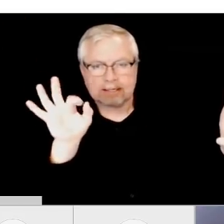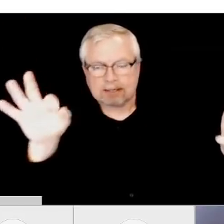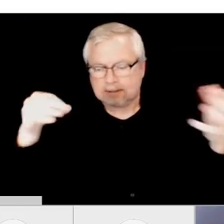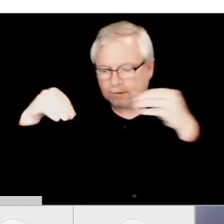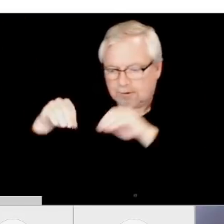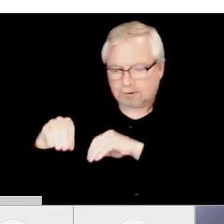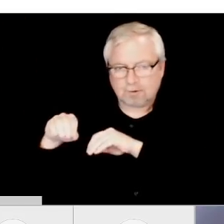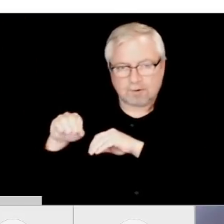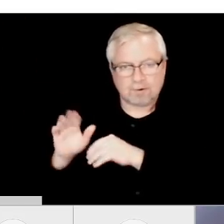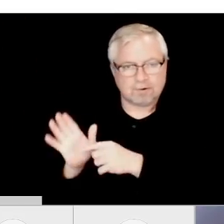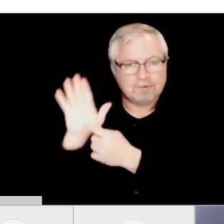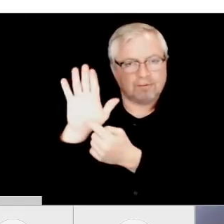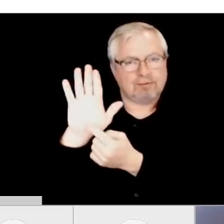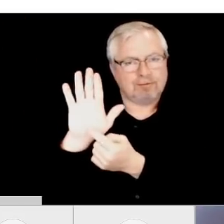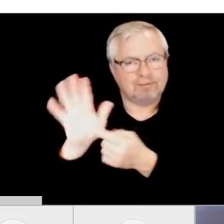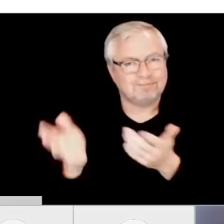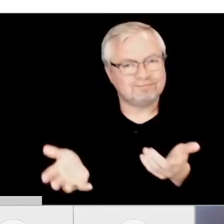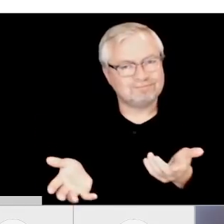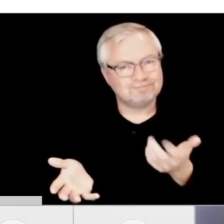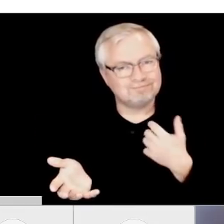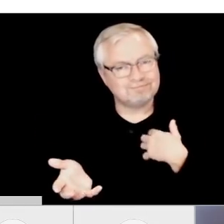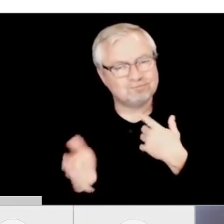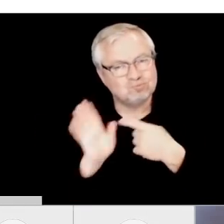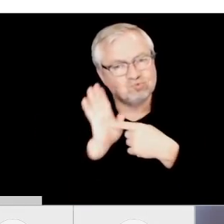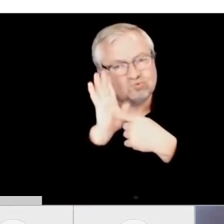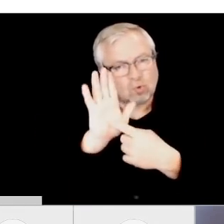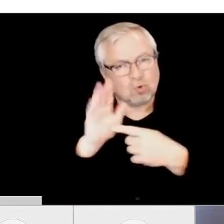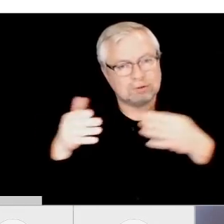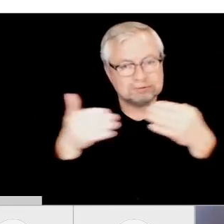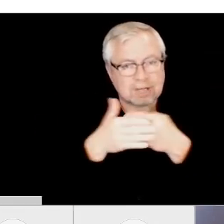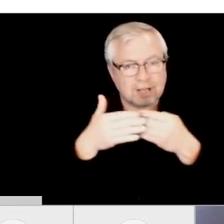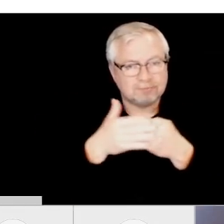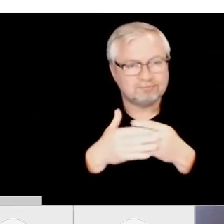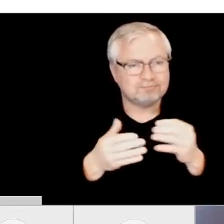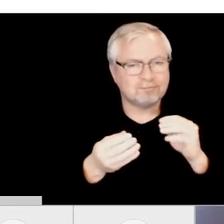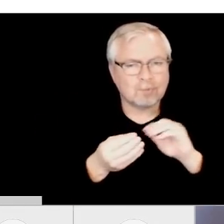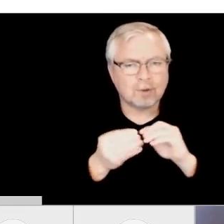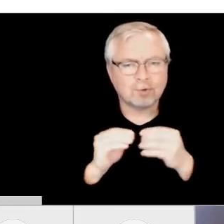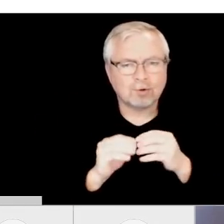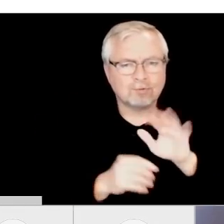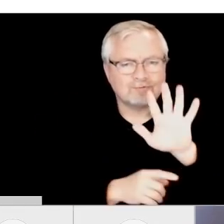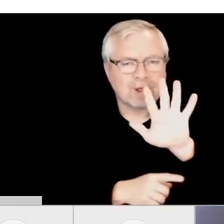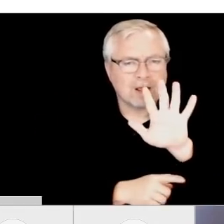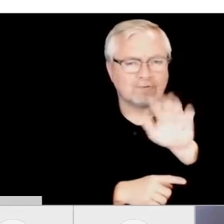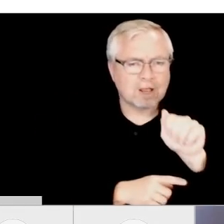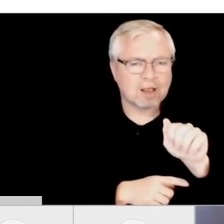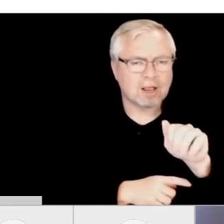So I'll show you the slide of 5A and 6B.